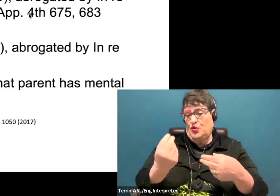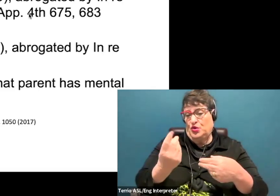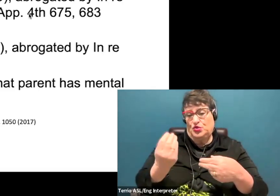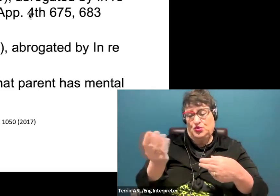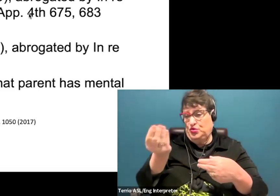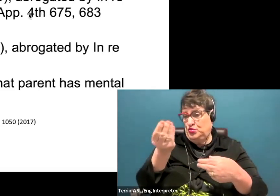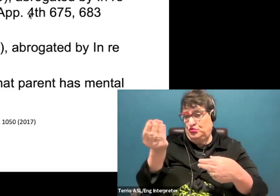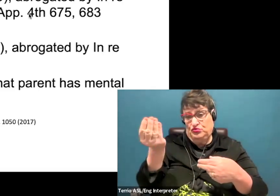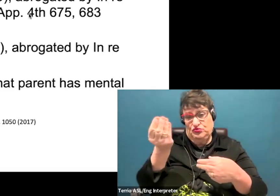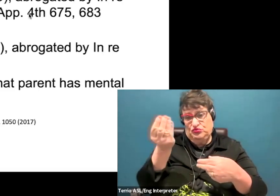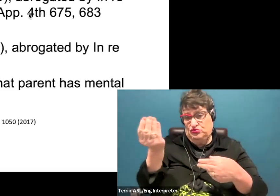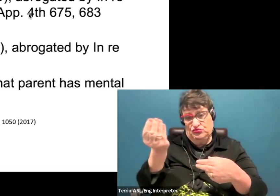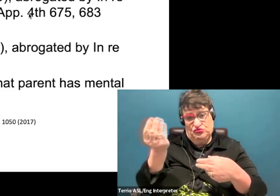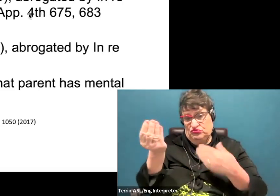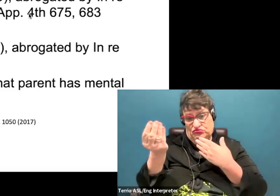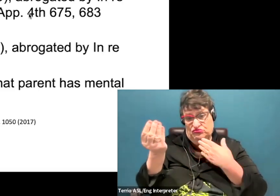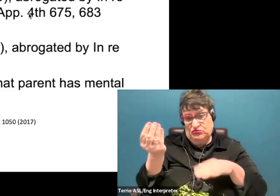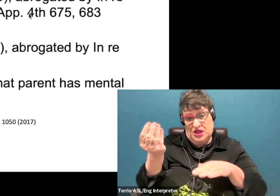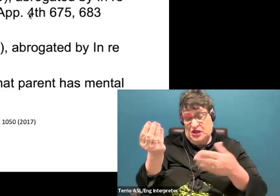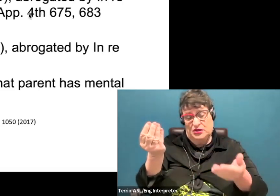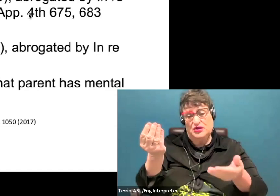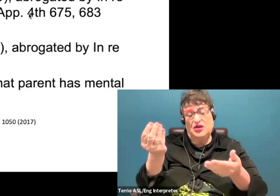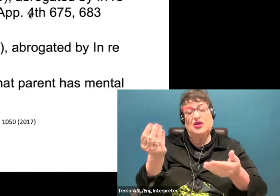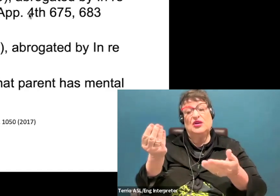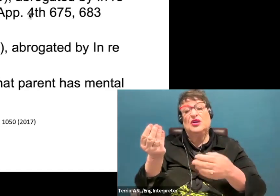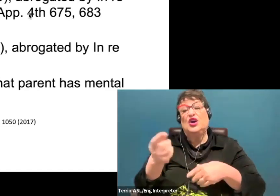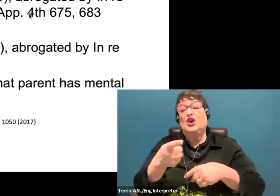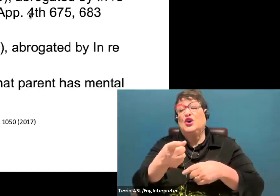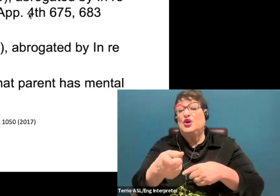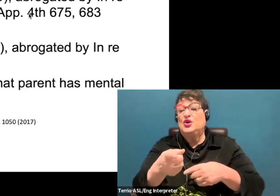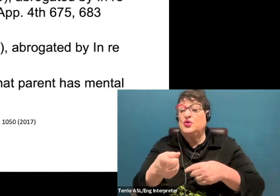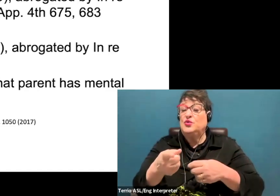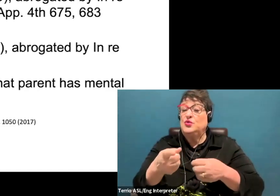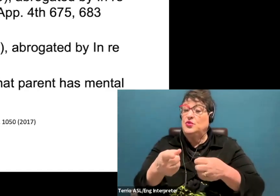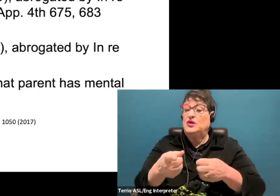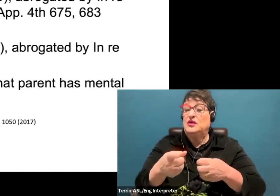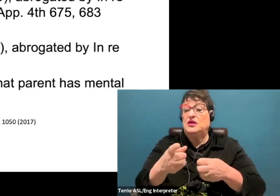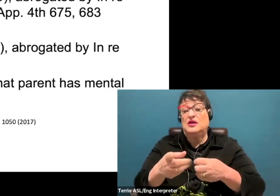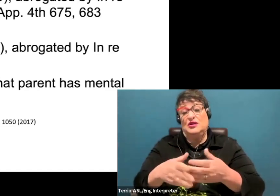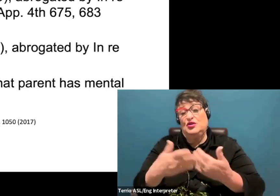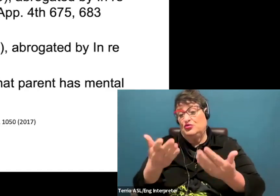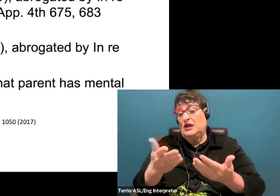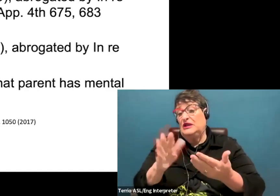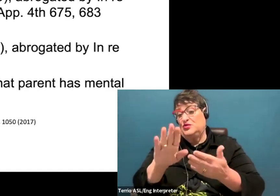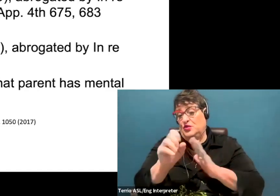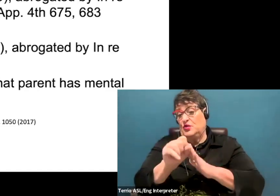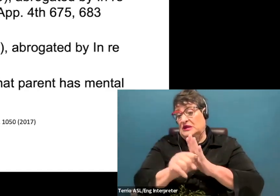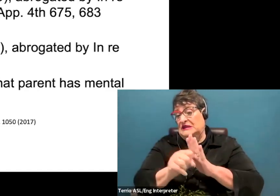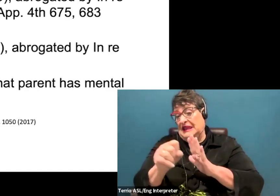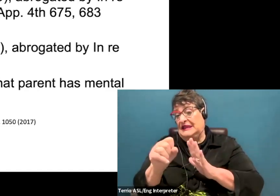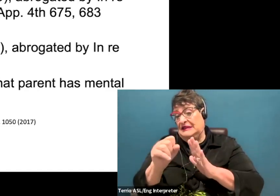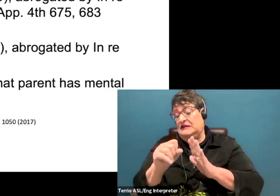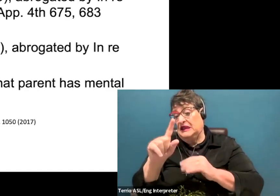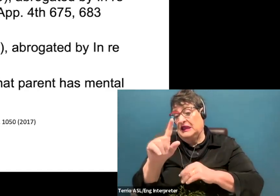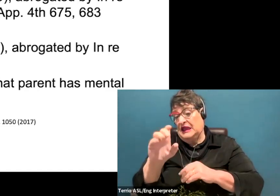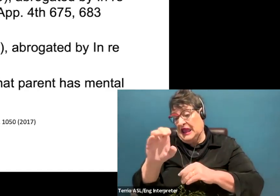Well, you raise why your particular state's case is wrong. You can go through the same kind of logic I did with the court say, you know,